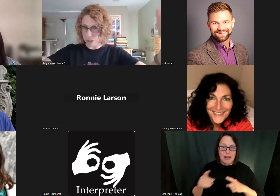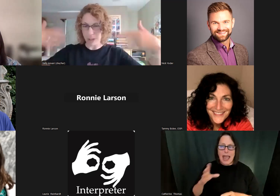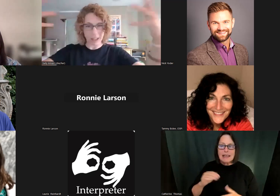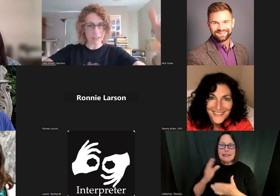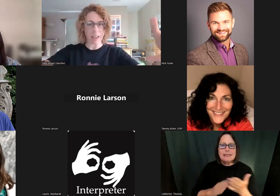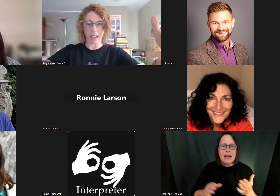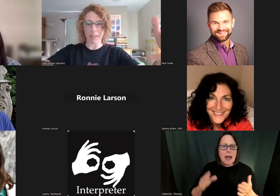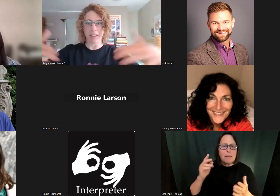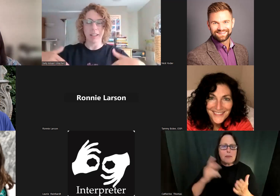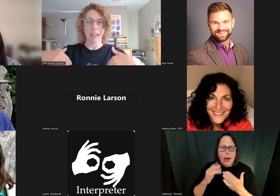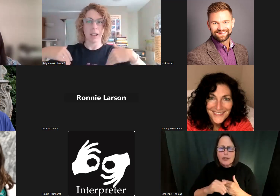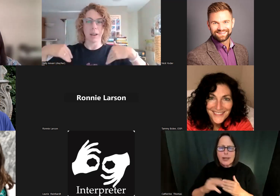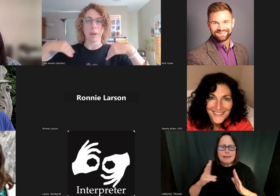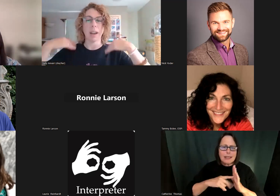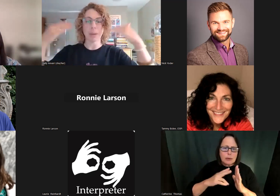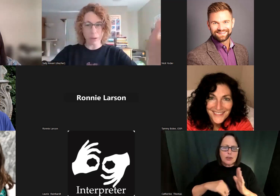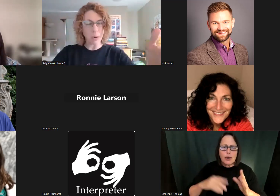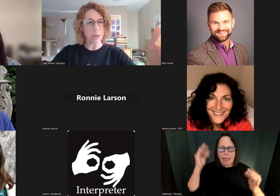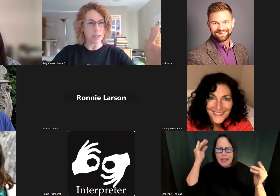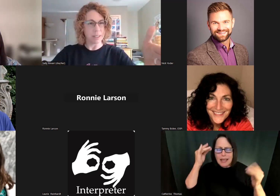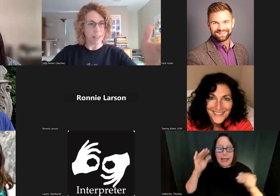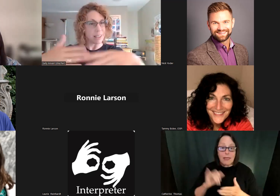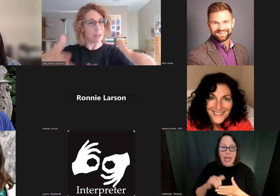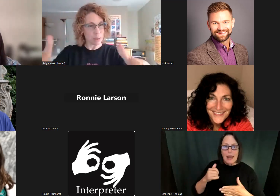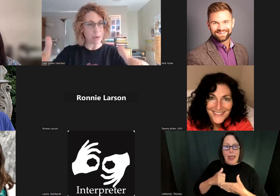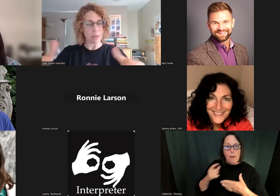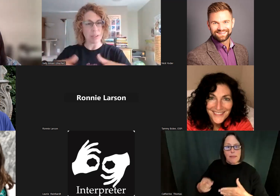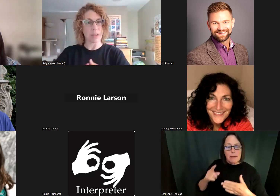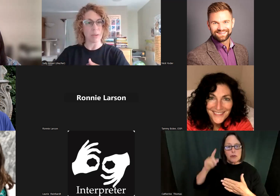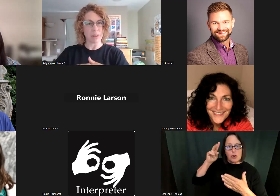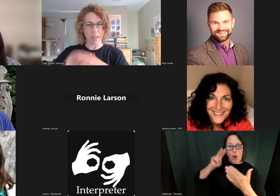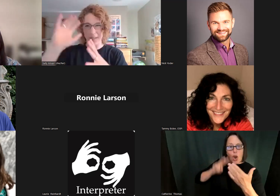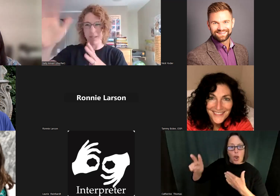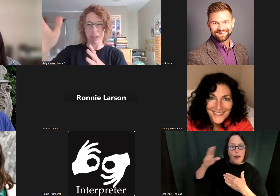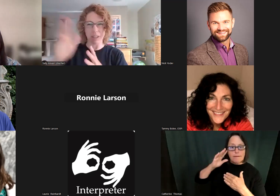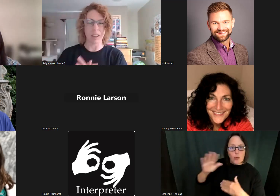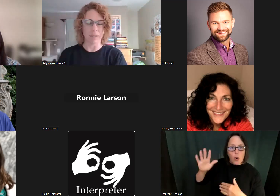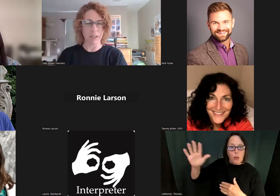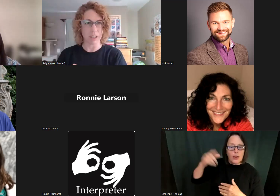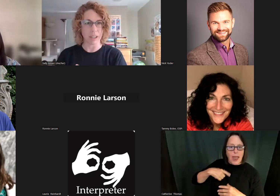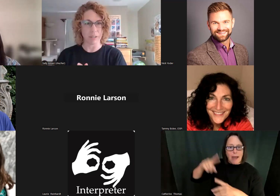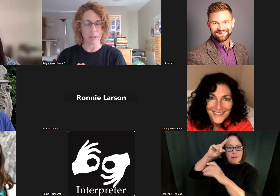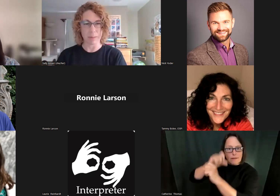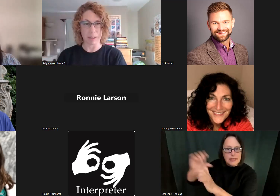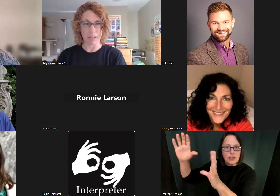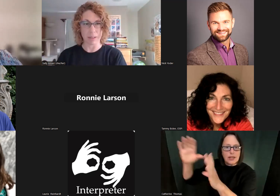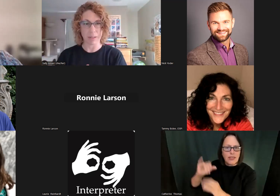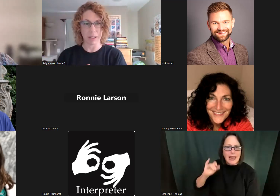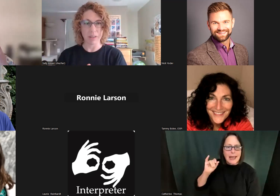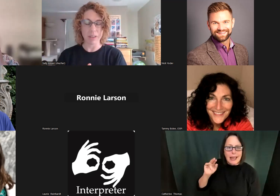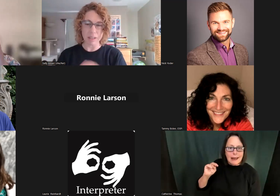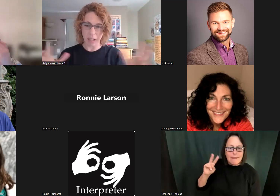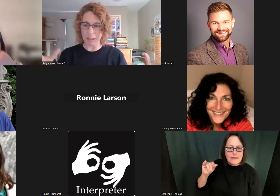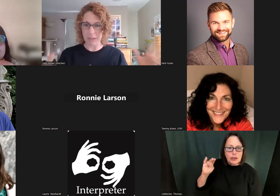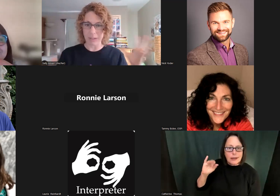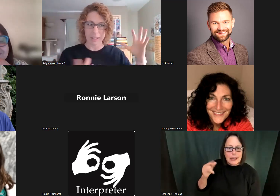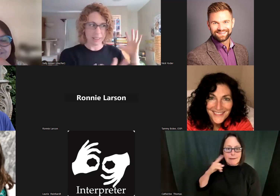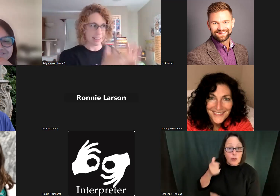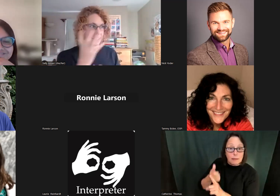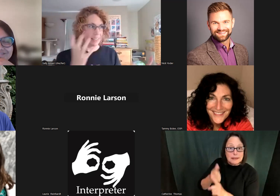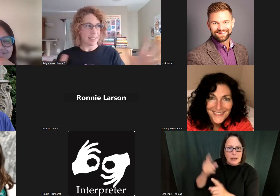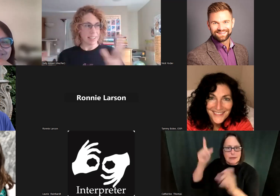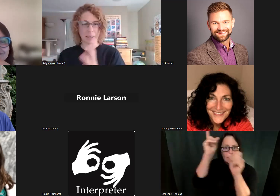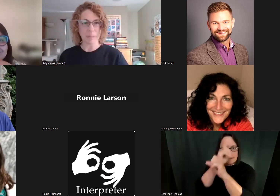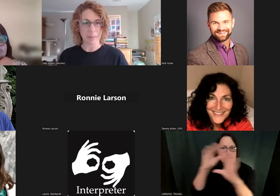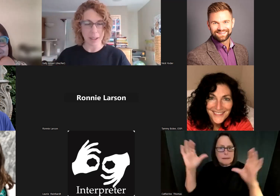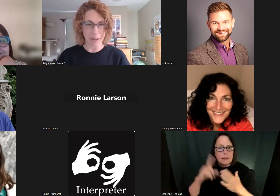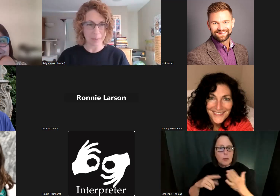Yeah, so I'd say some projects, some work, some literature, some things that have students look back and look at the goals that they've met, you know, that goal setting, all that look at that work that they've done and me naming things about them that are I affirm them and having others affirm them in the classroom and then having those activities that we get to look at each other and have joy together.